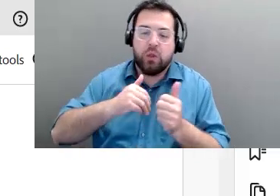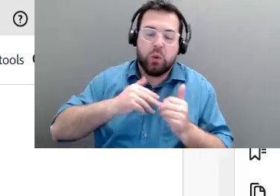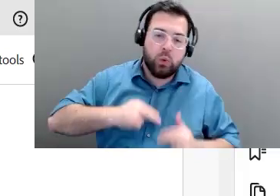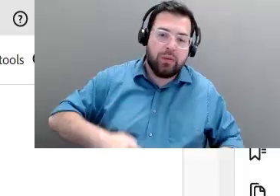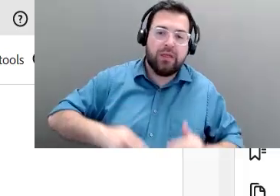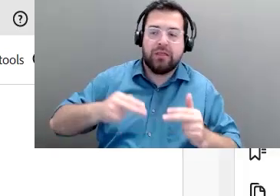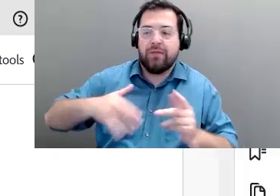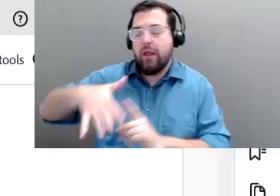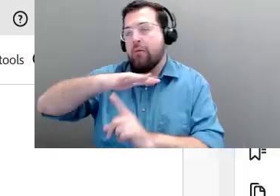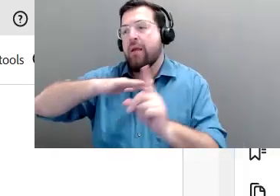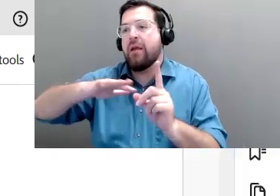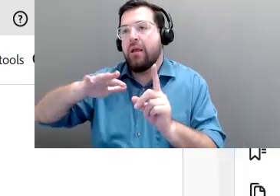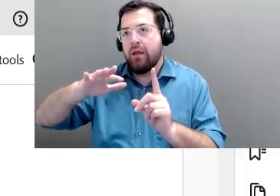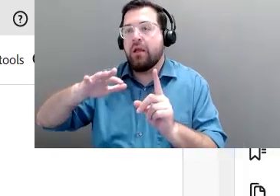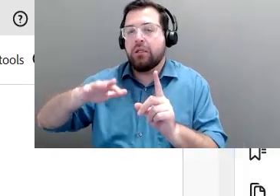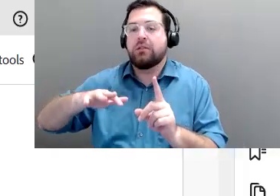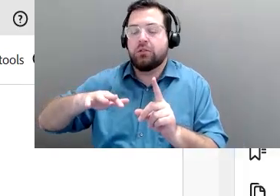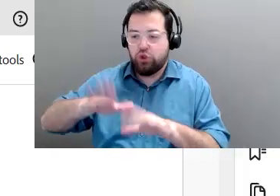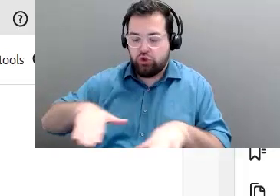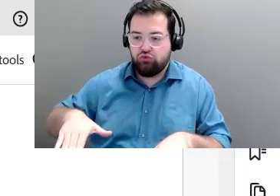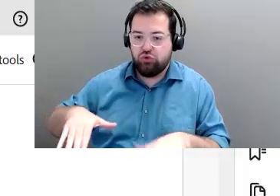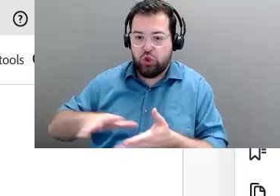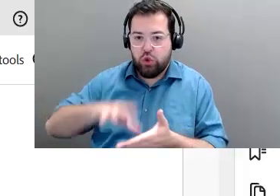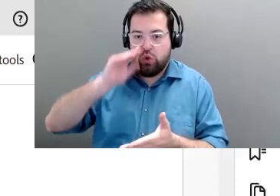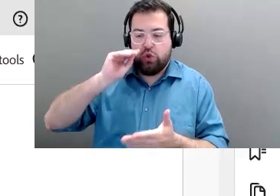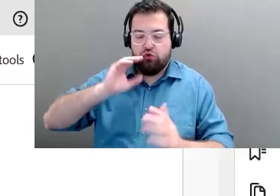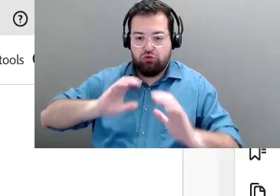You know, children are taught to communicate through interacting.